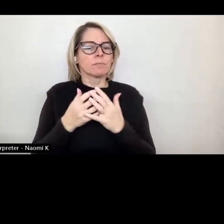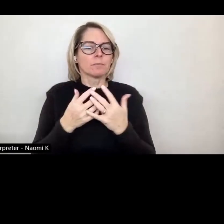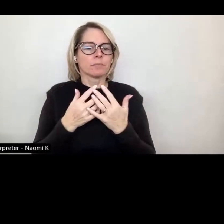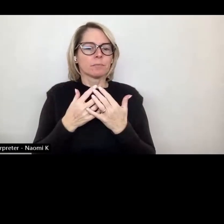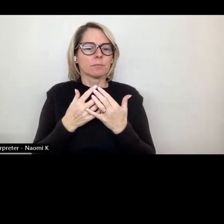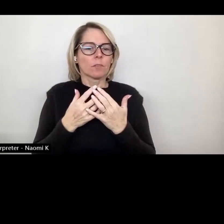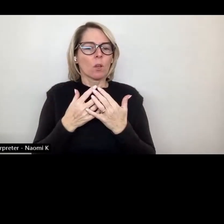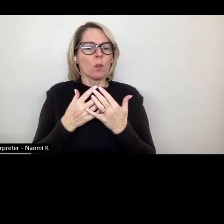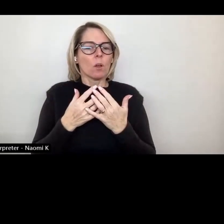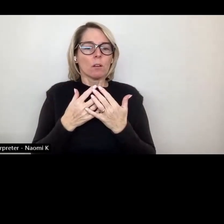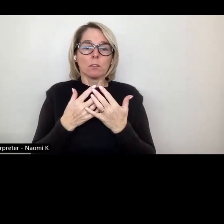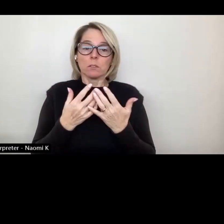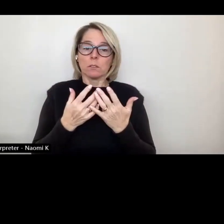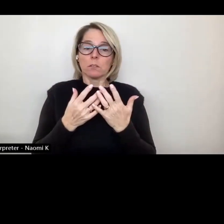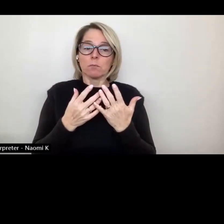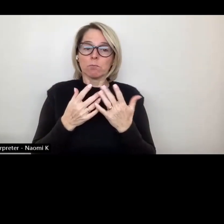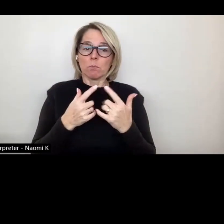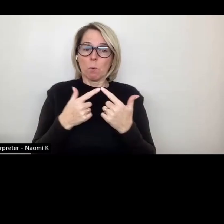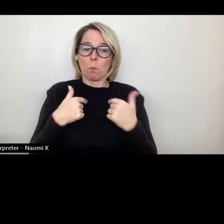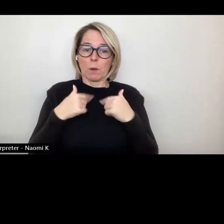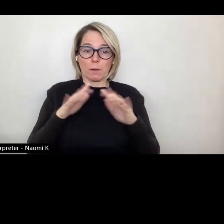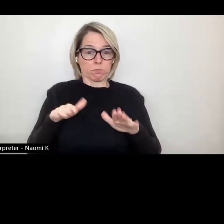It is also open to a provider,